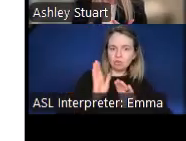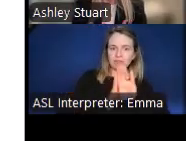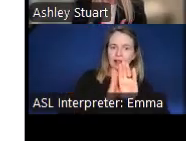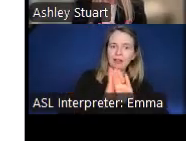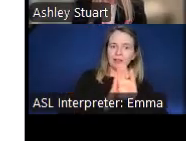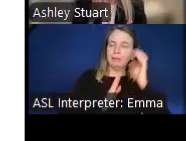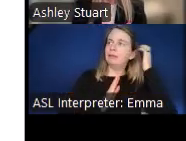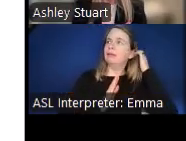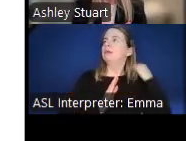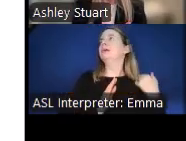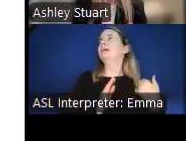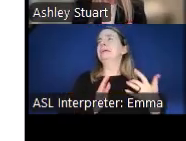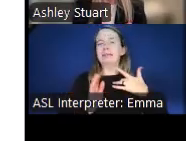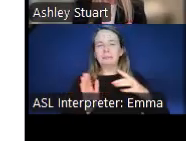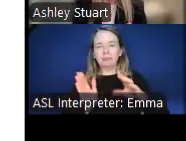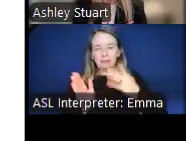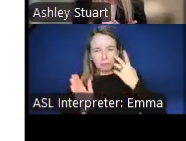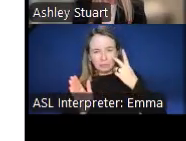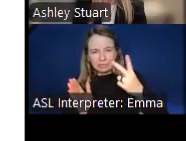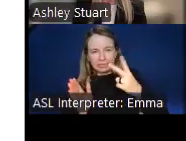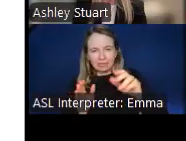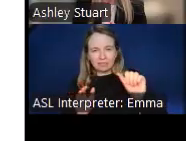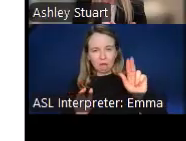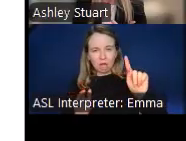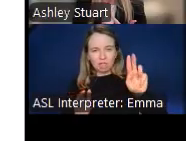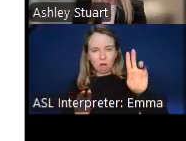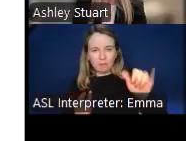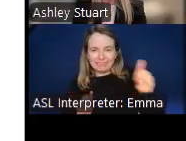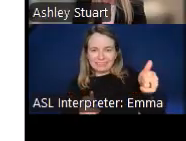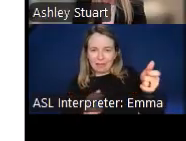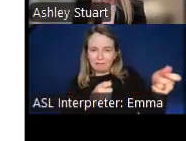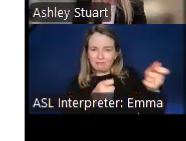see this development of autonomy and desire for attention With